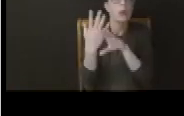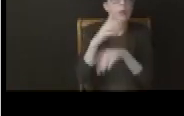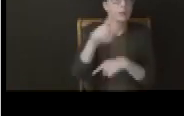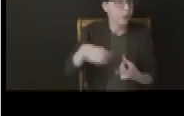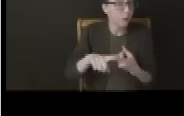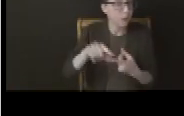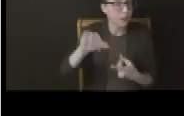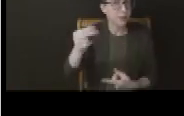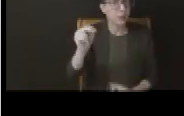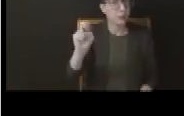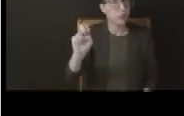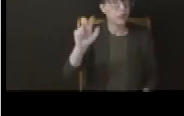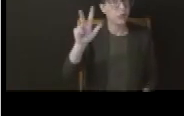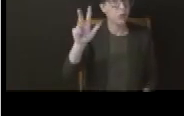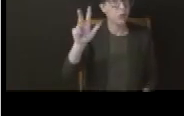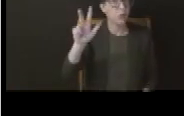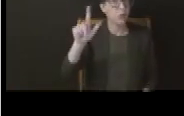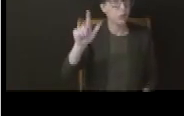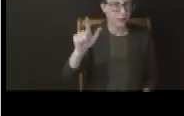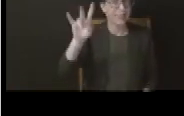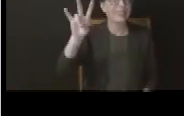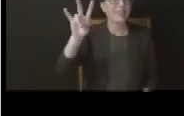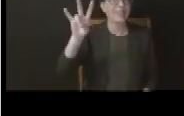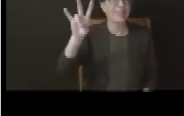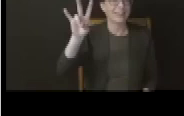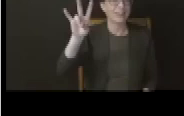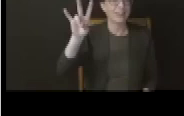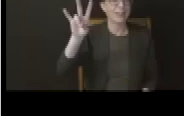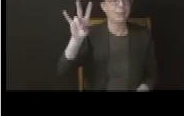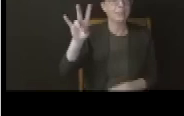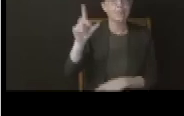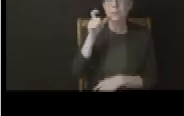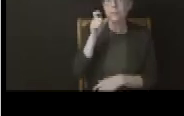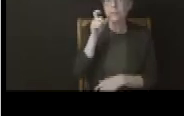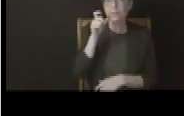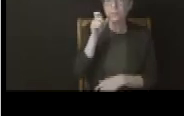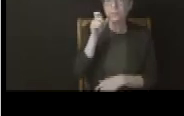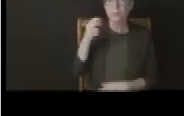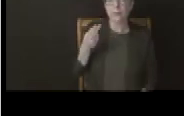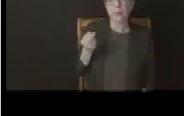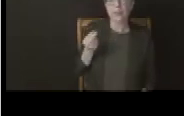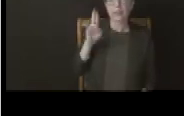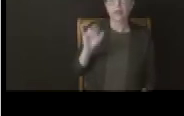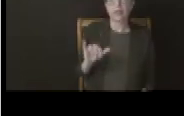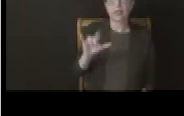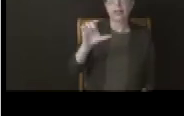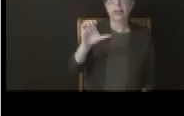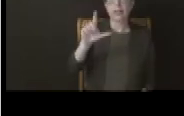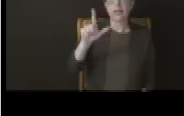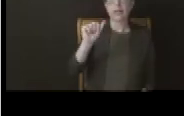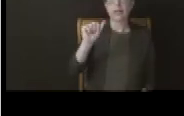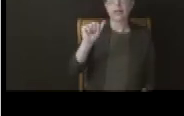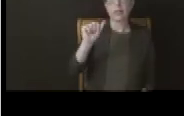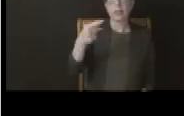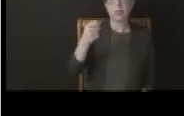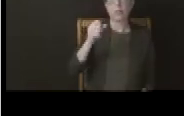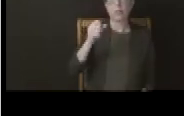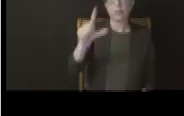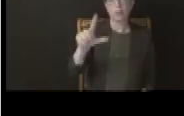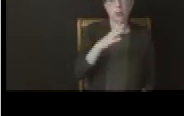and that's going to feature Henry Claypool and Kim The. They're going to present the findings